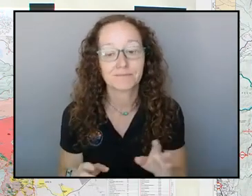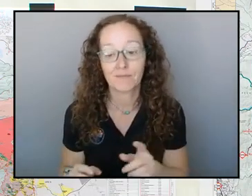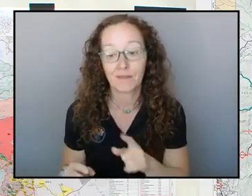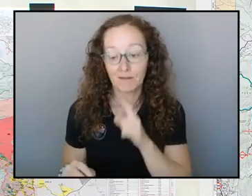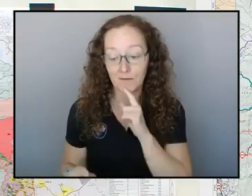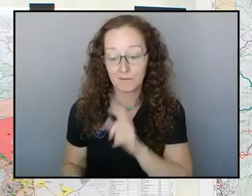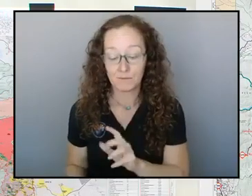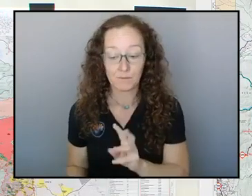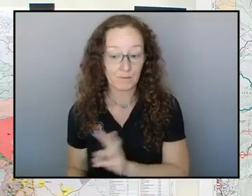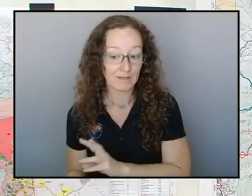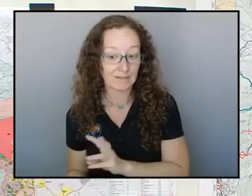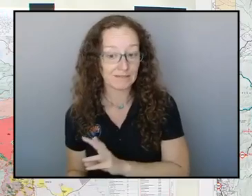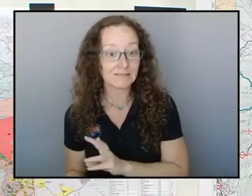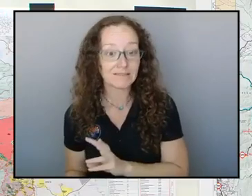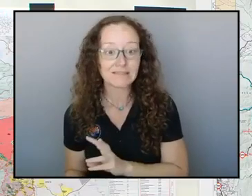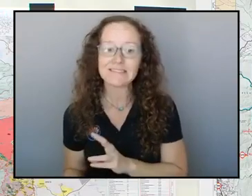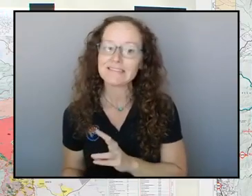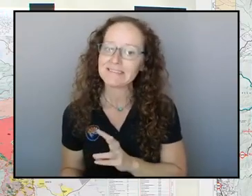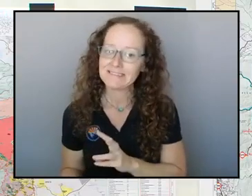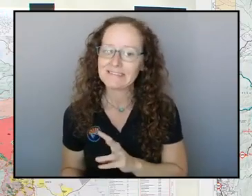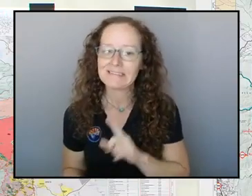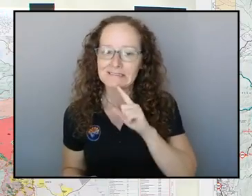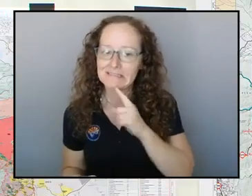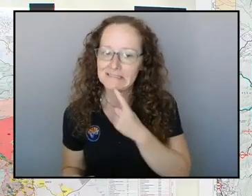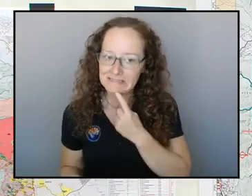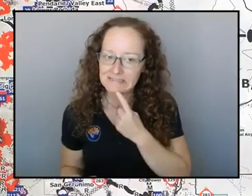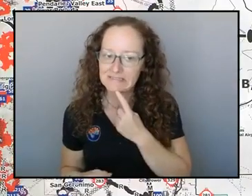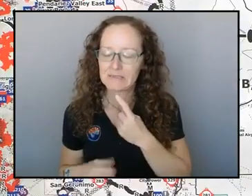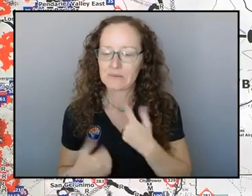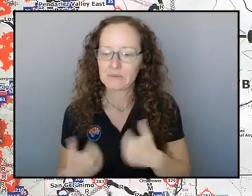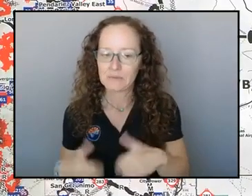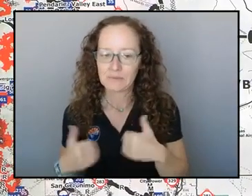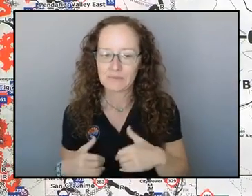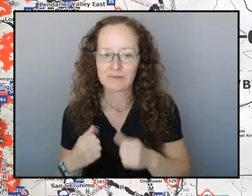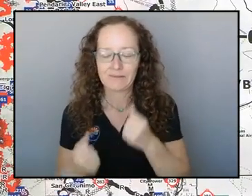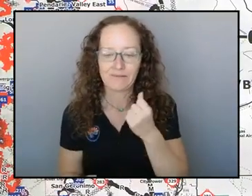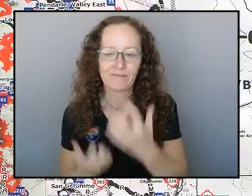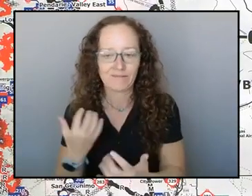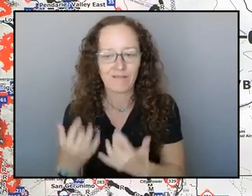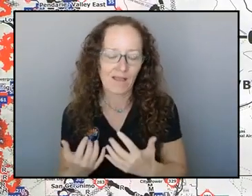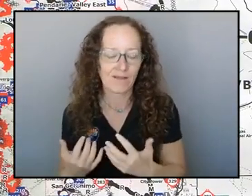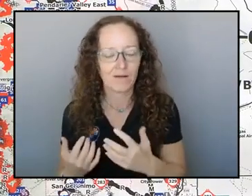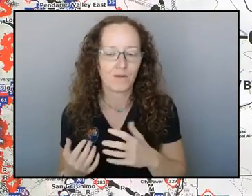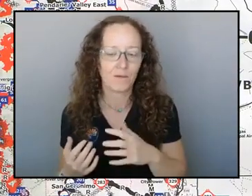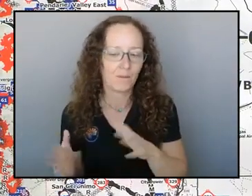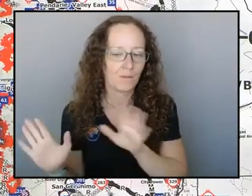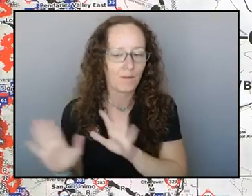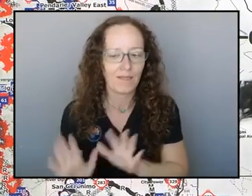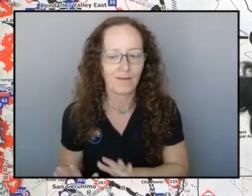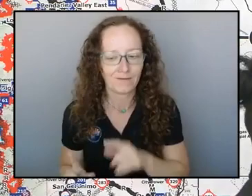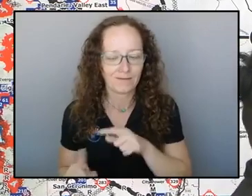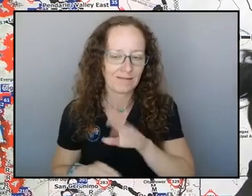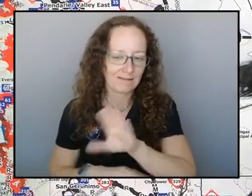critical fire weather conditions as we go into the peak heating of the afternoon. And it will be majority